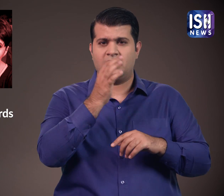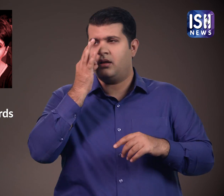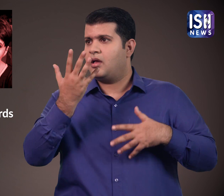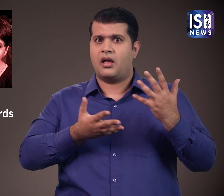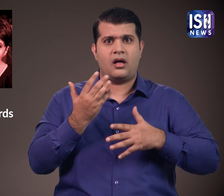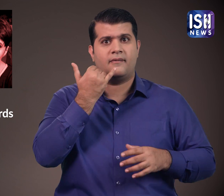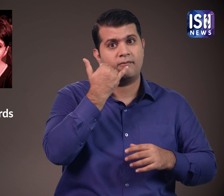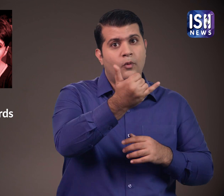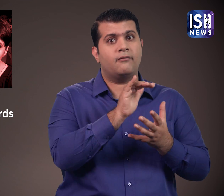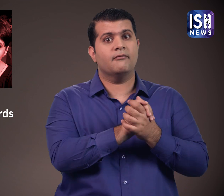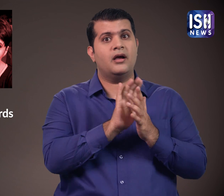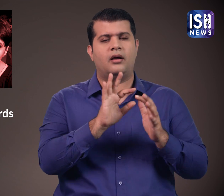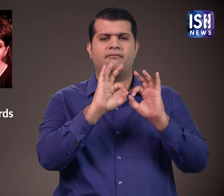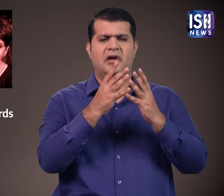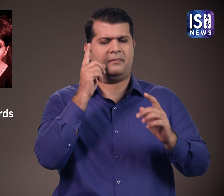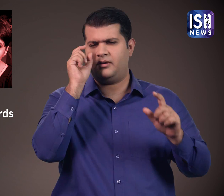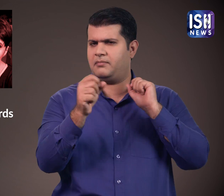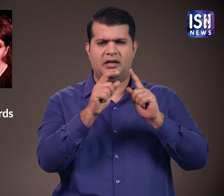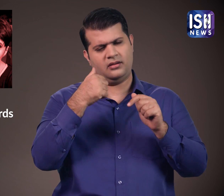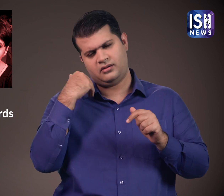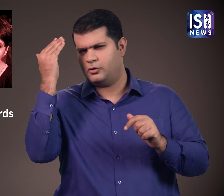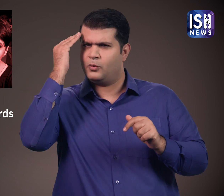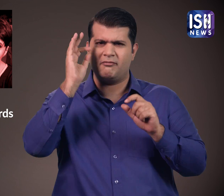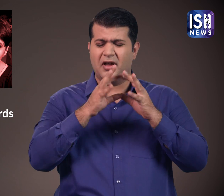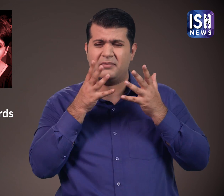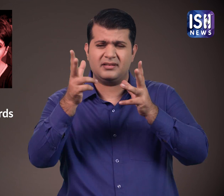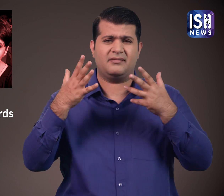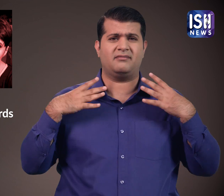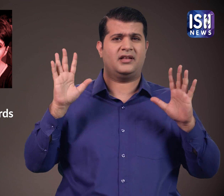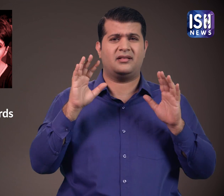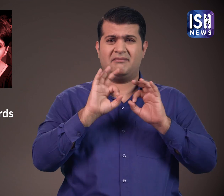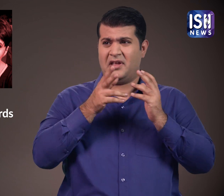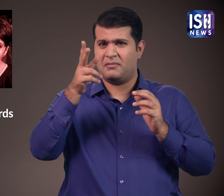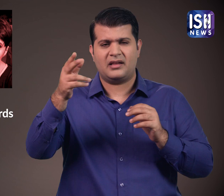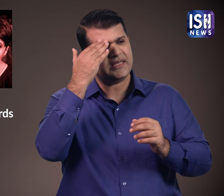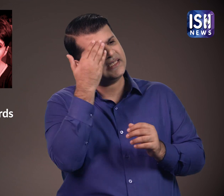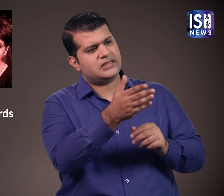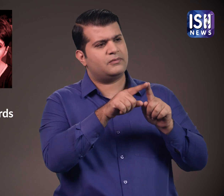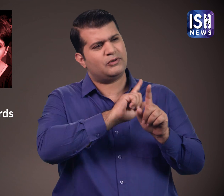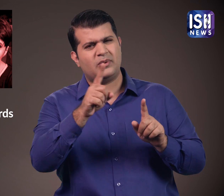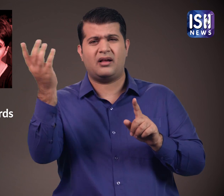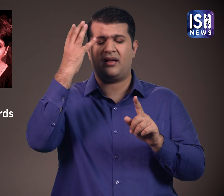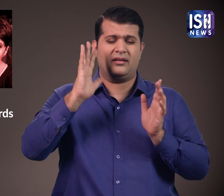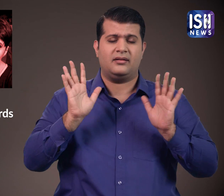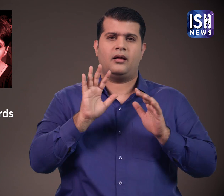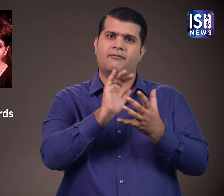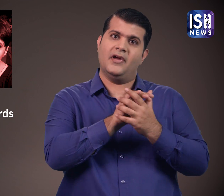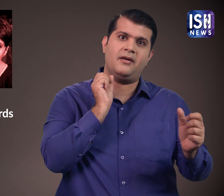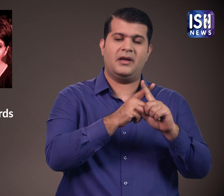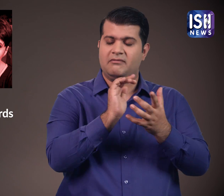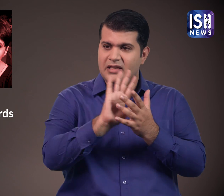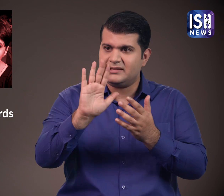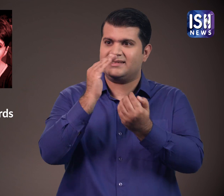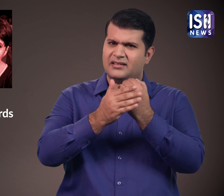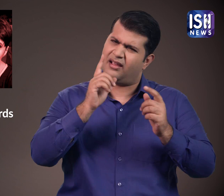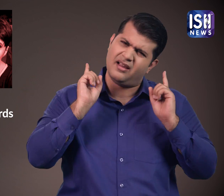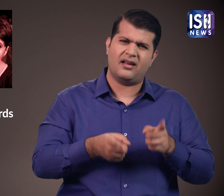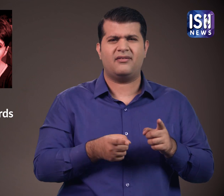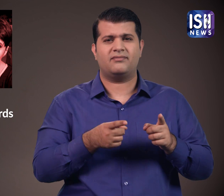She always contacted her friends for emotional support as her parents always disapproved of Aftab.